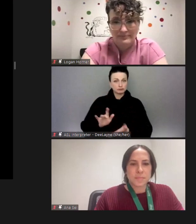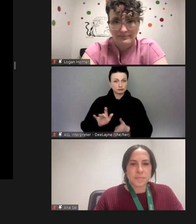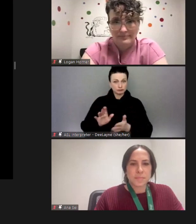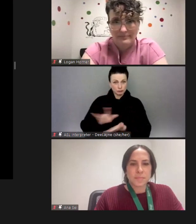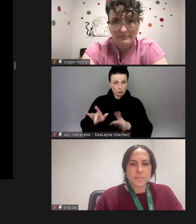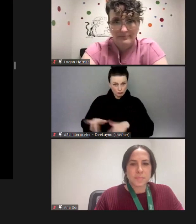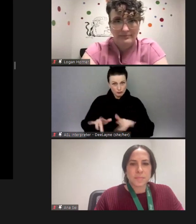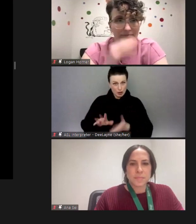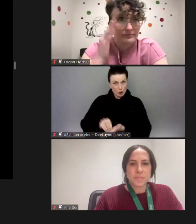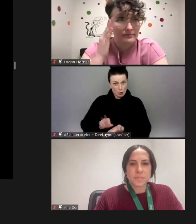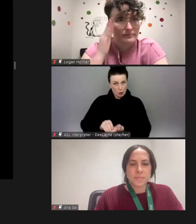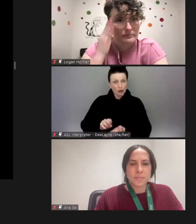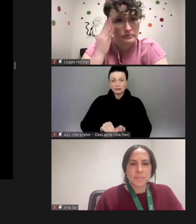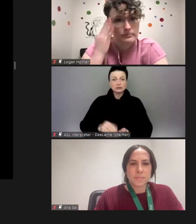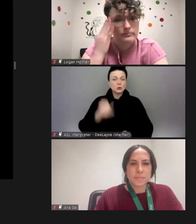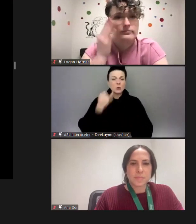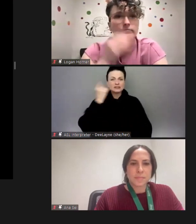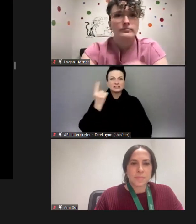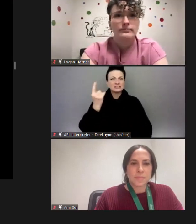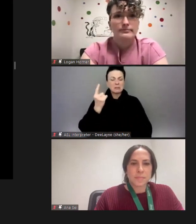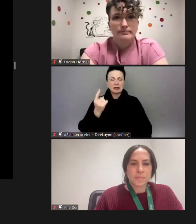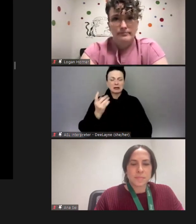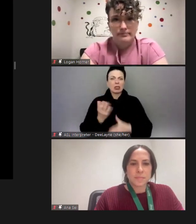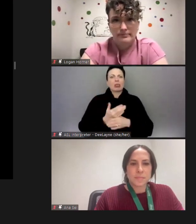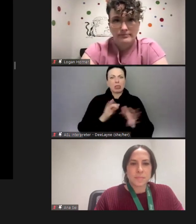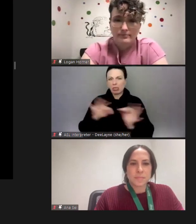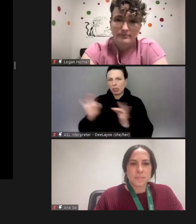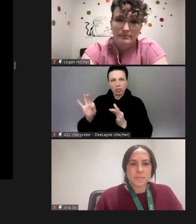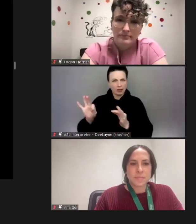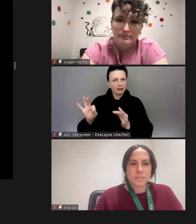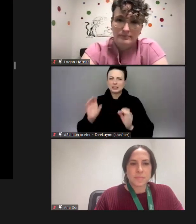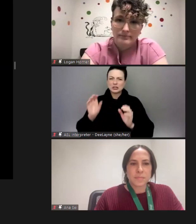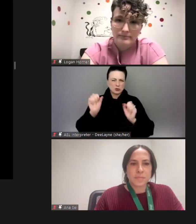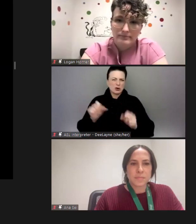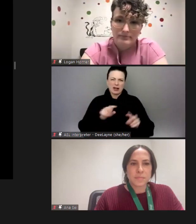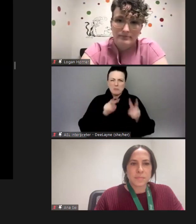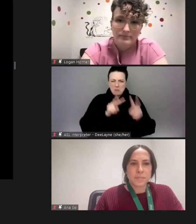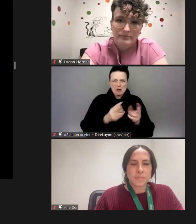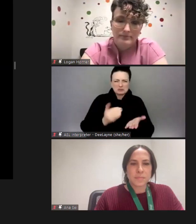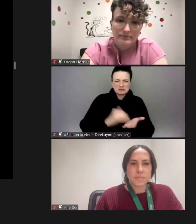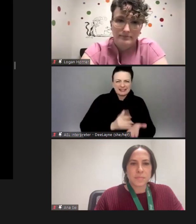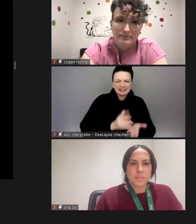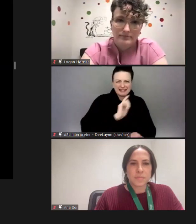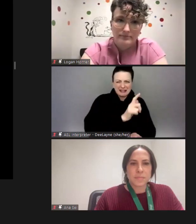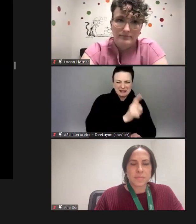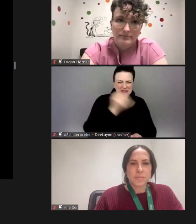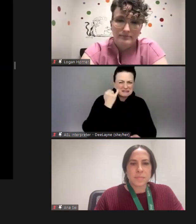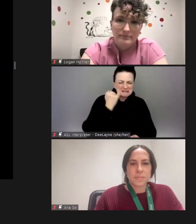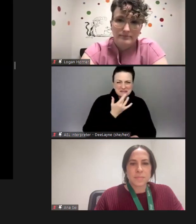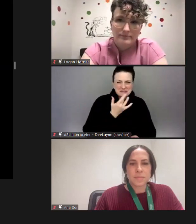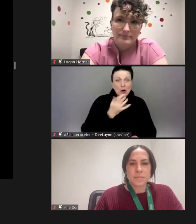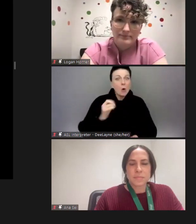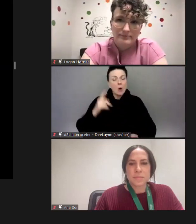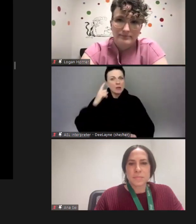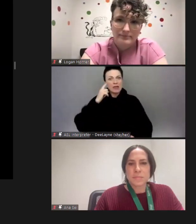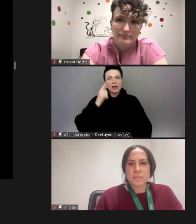disrupts your full participation in today's webinar or if you think of